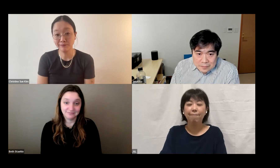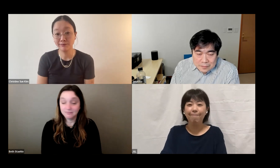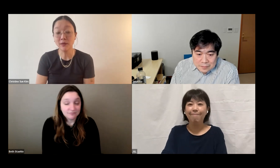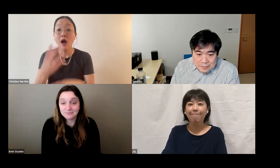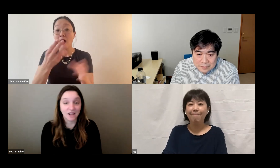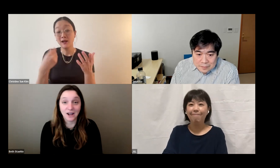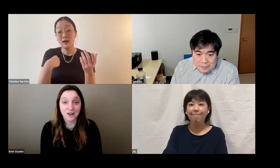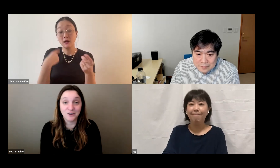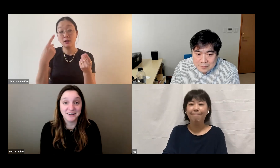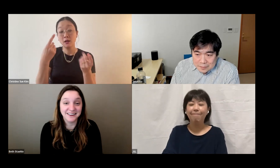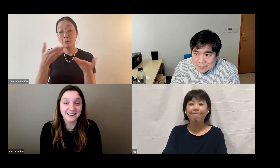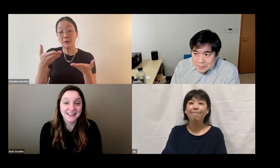I agree.